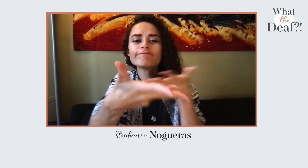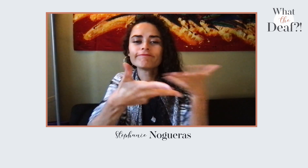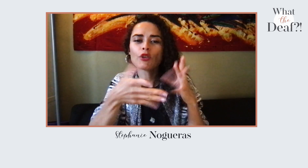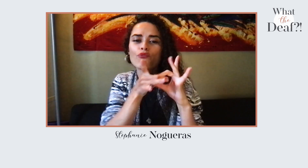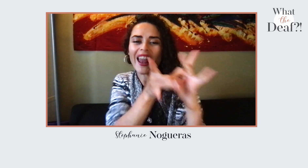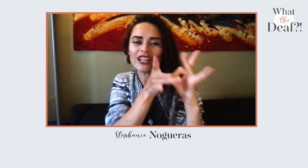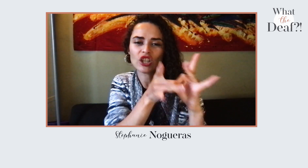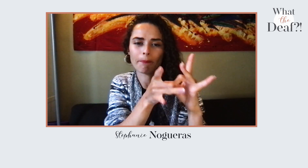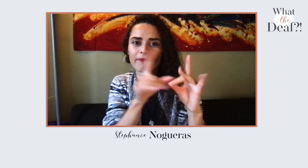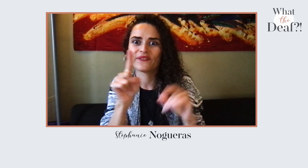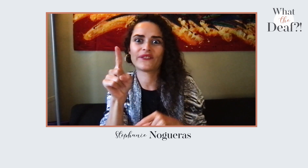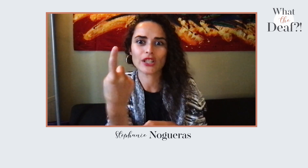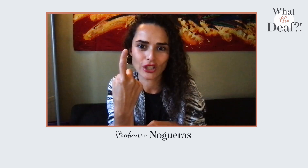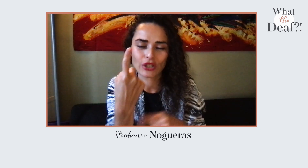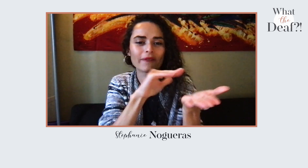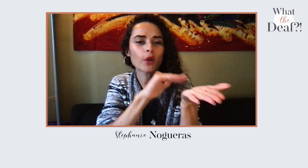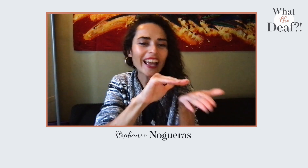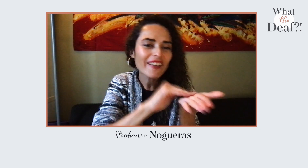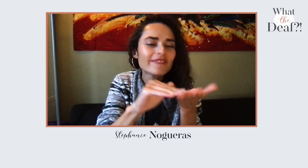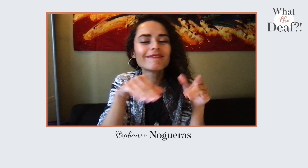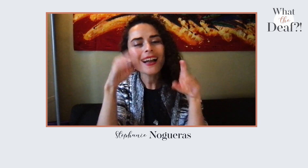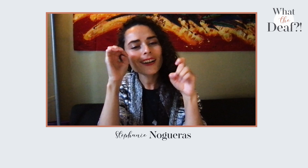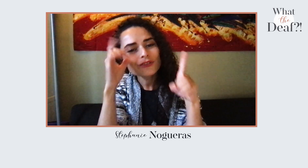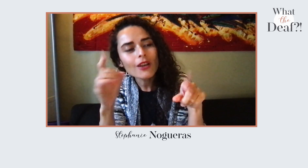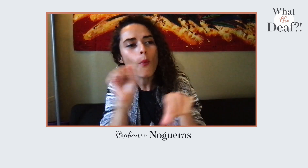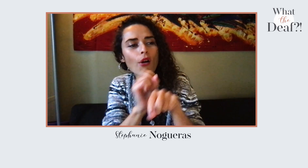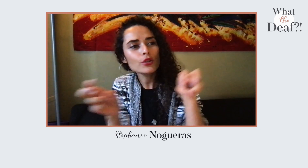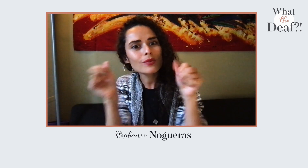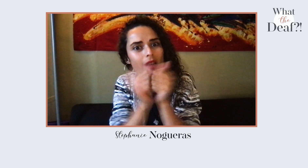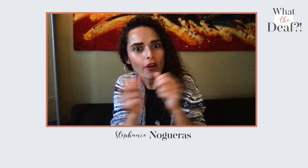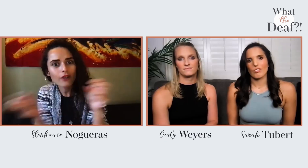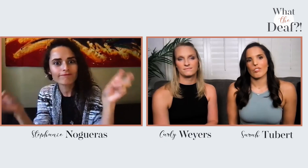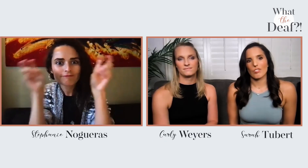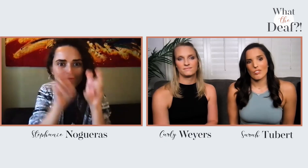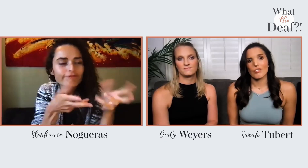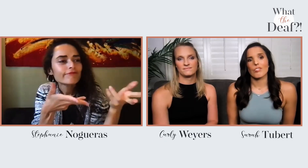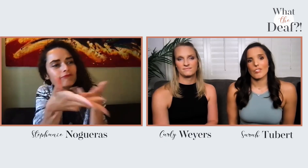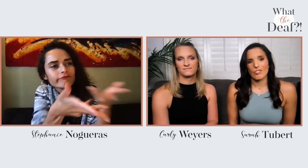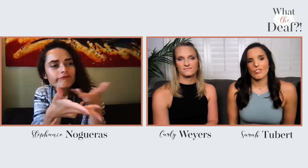but I really learned how to have these relationships first so that we're able to have these comfortable conversations